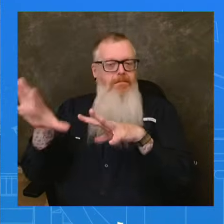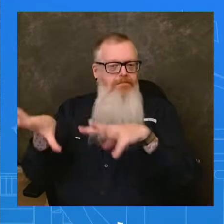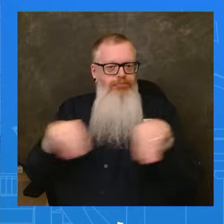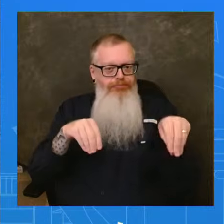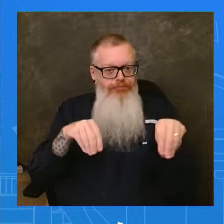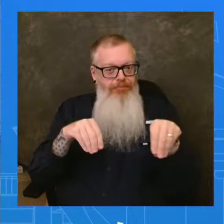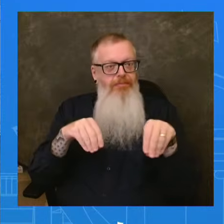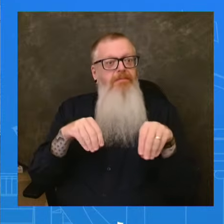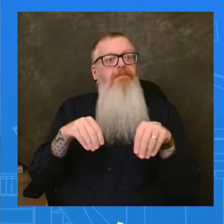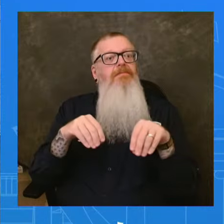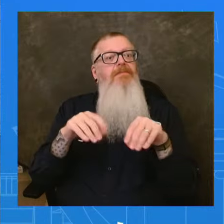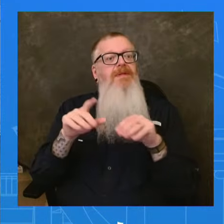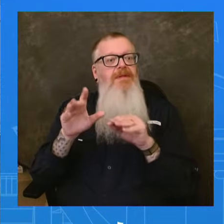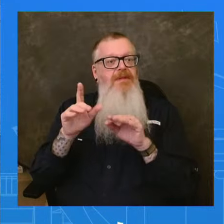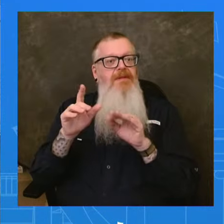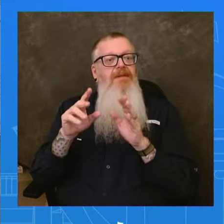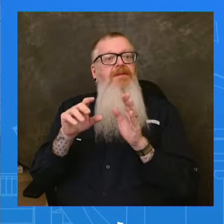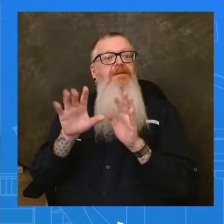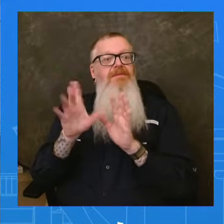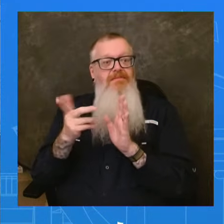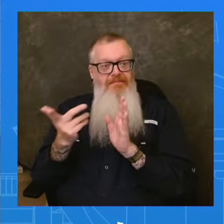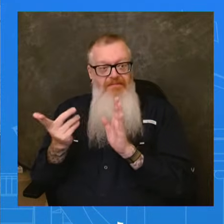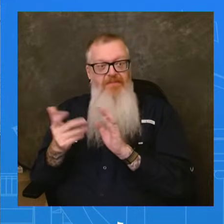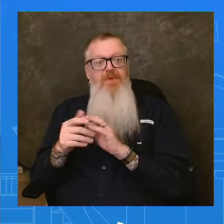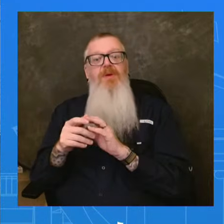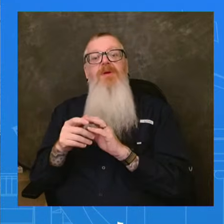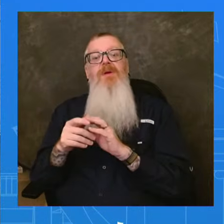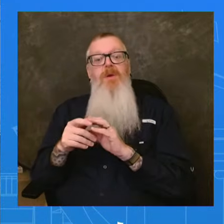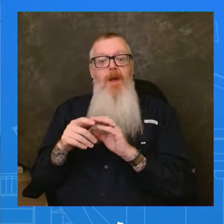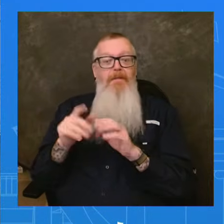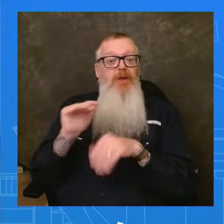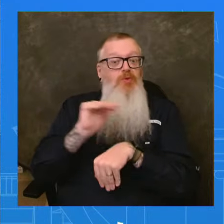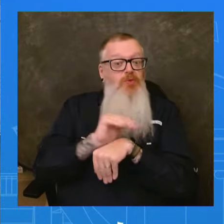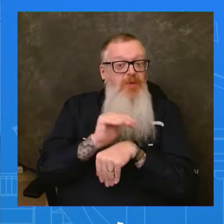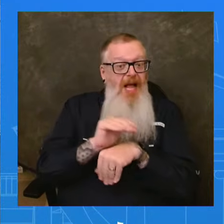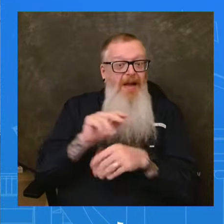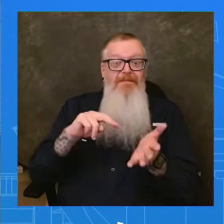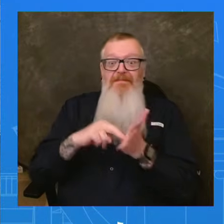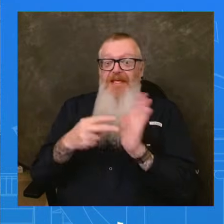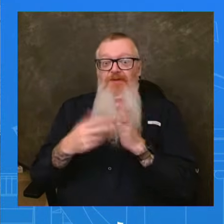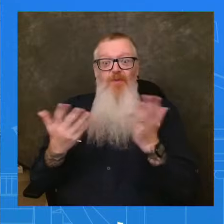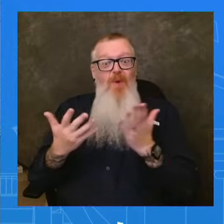these catastrophic impacts across the state. We're going to see the most significant storm surge